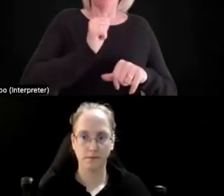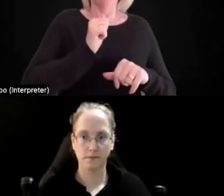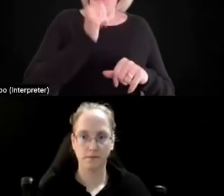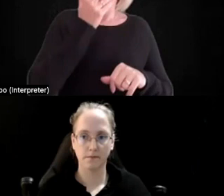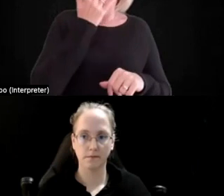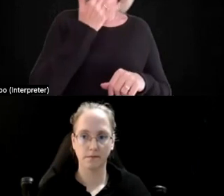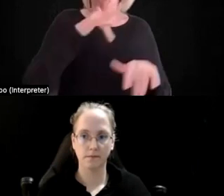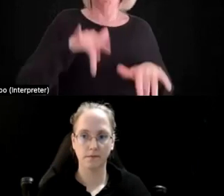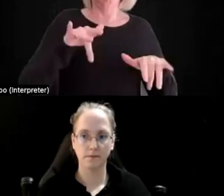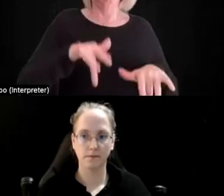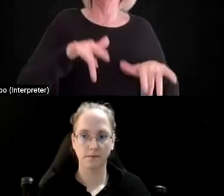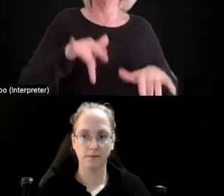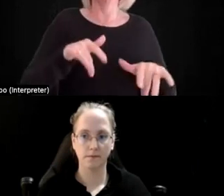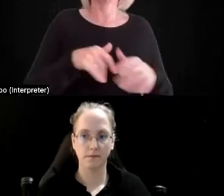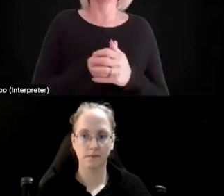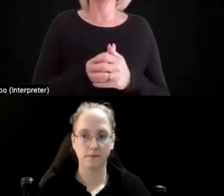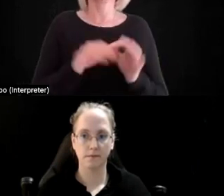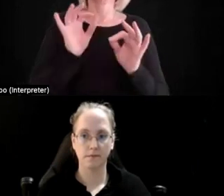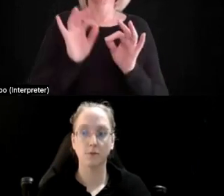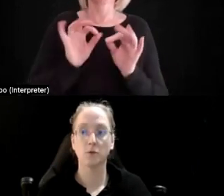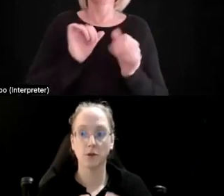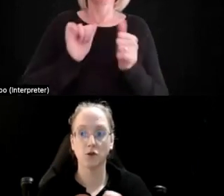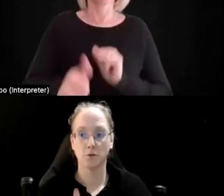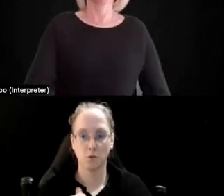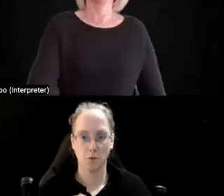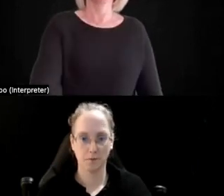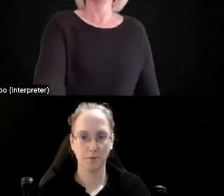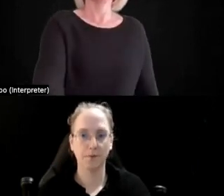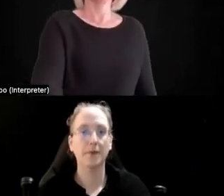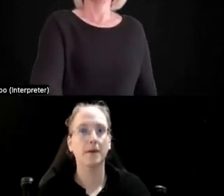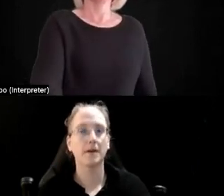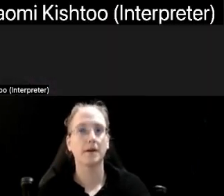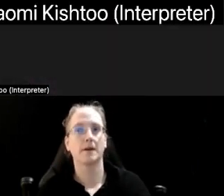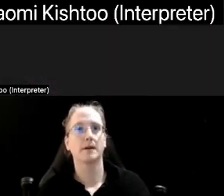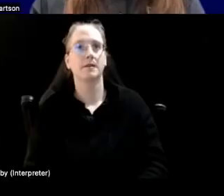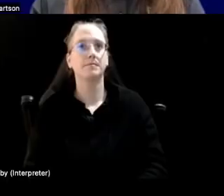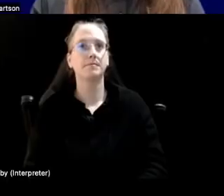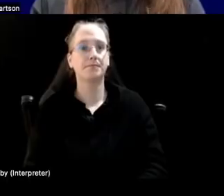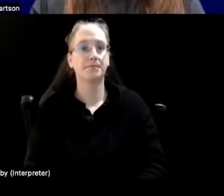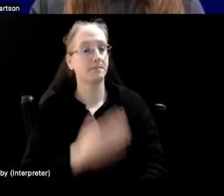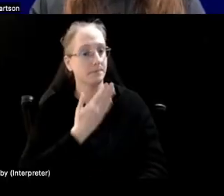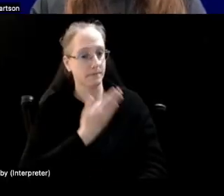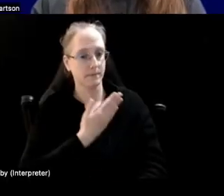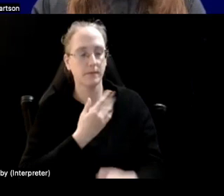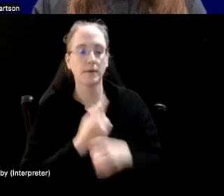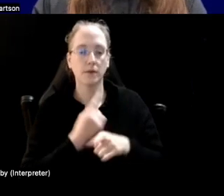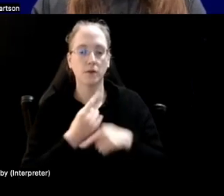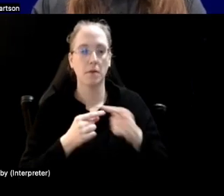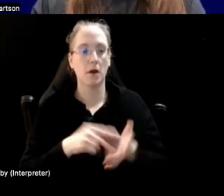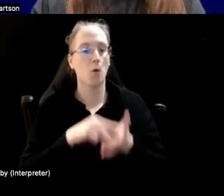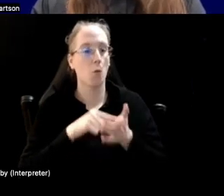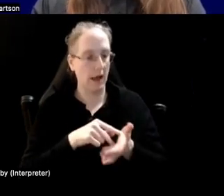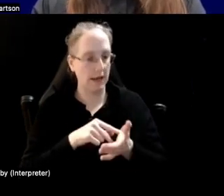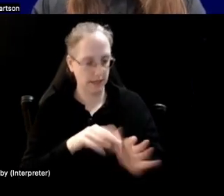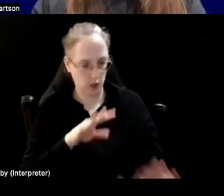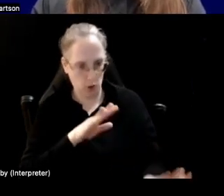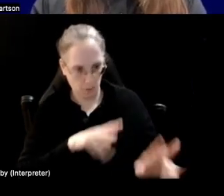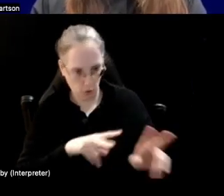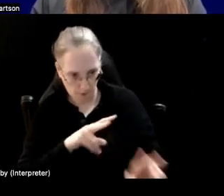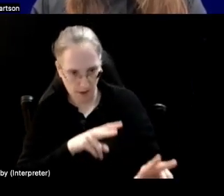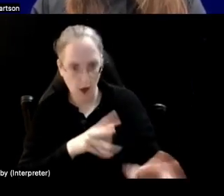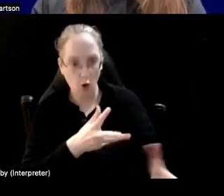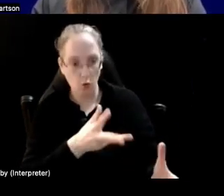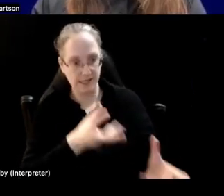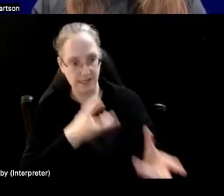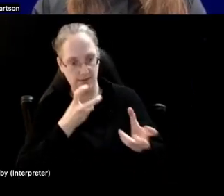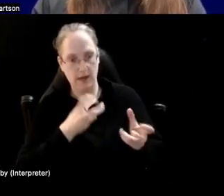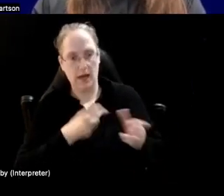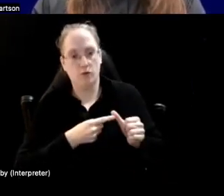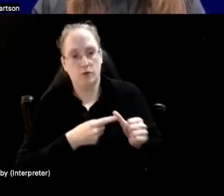This one is about waiting, observing, receiving and responding. You will notice the length of